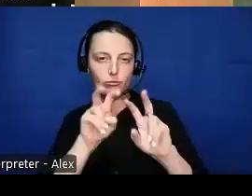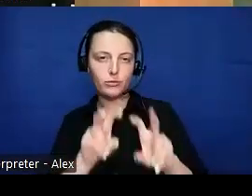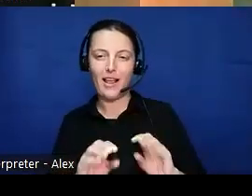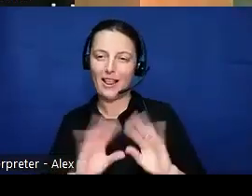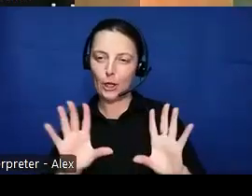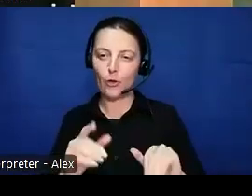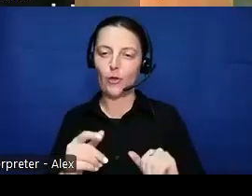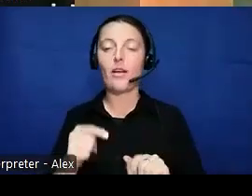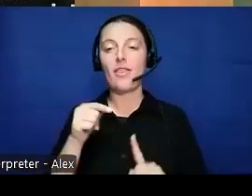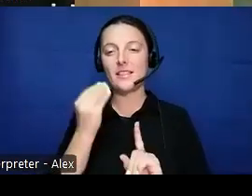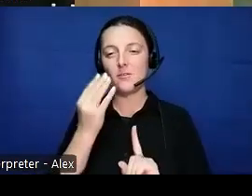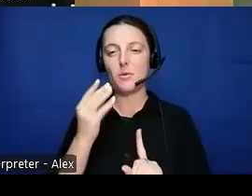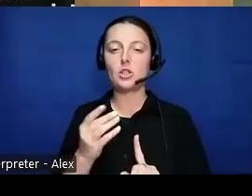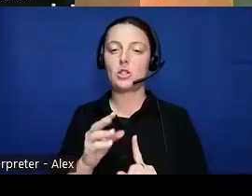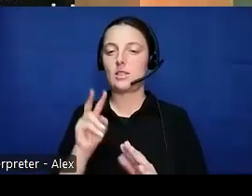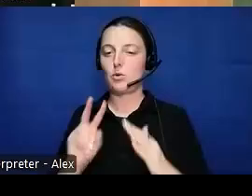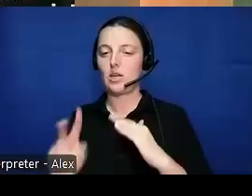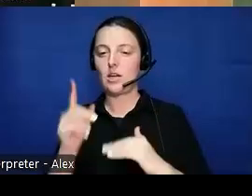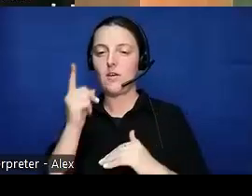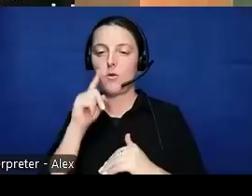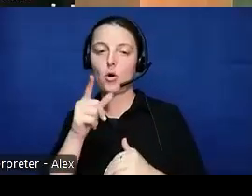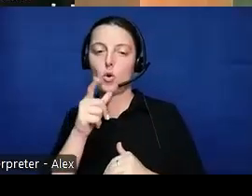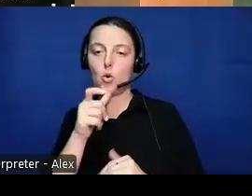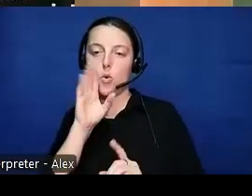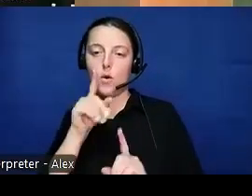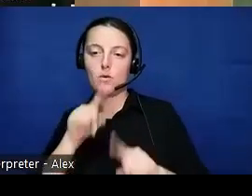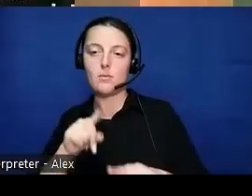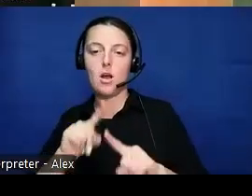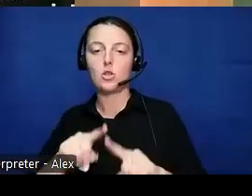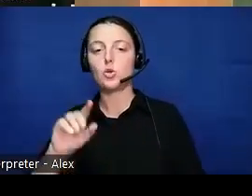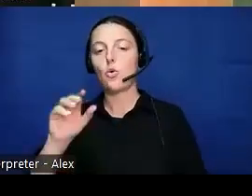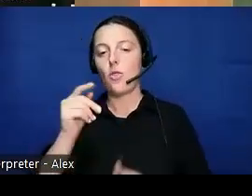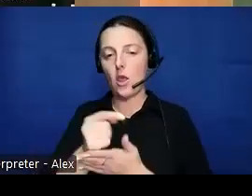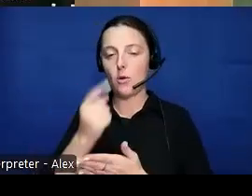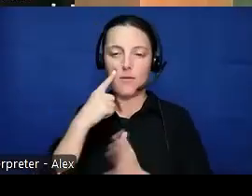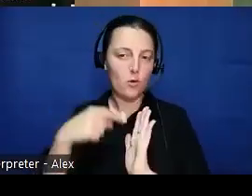responds to imunotherapy for example. Um and I thought again with that idea of sort of creating